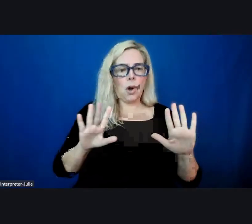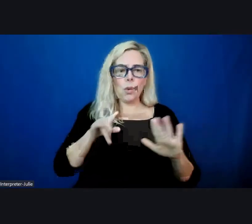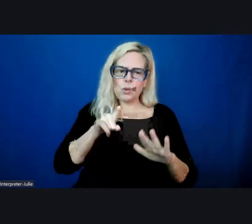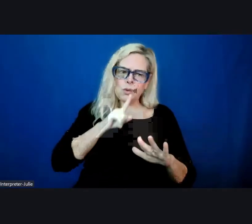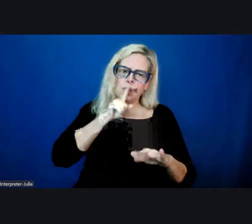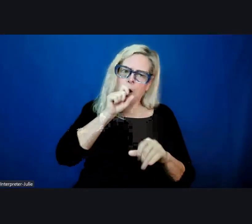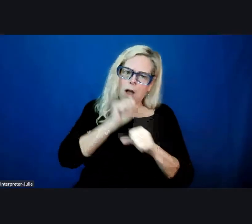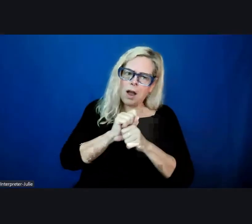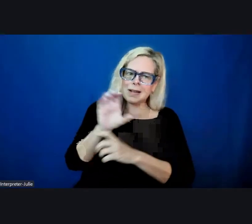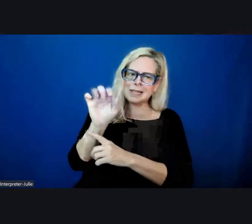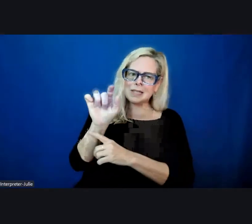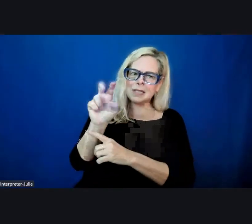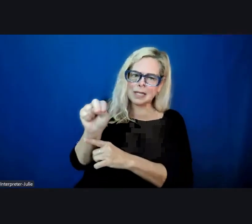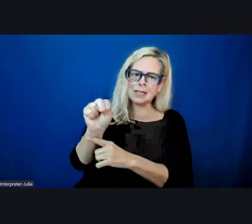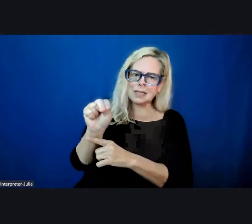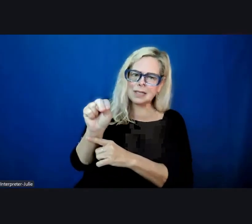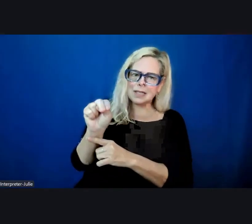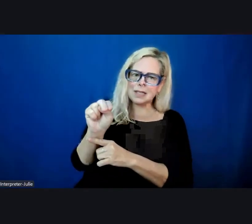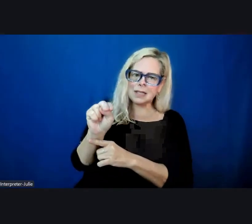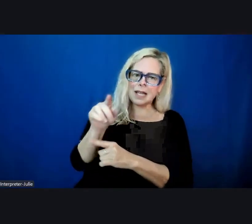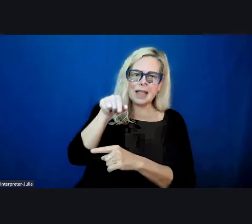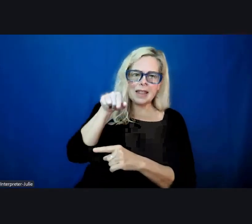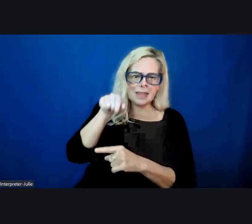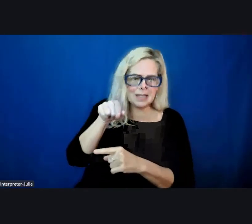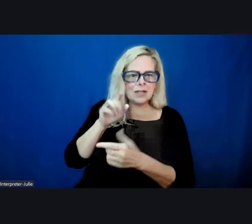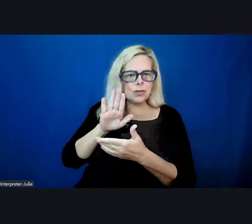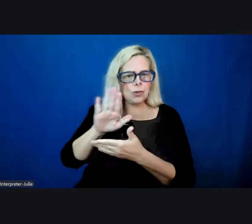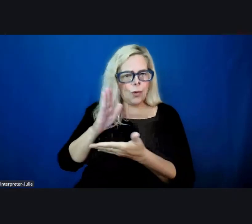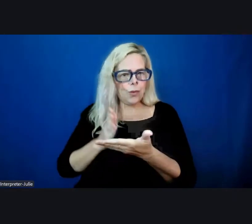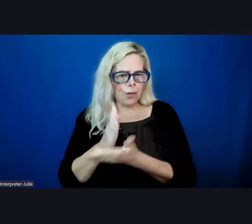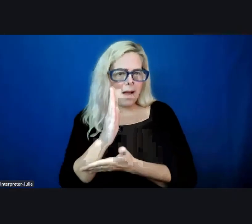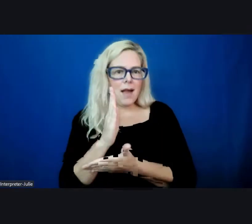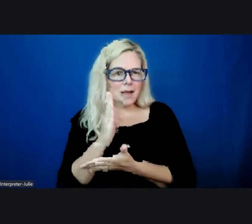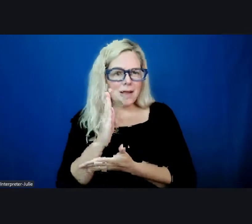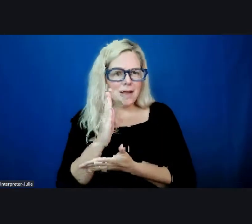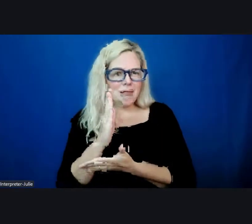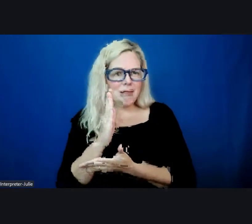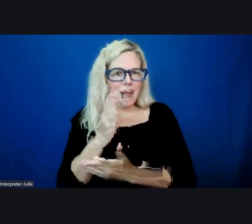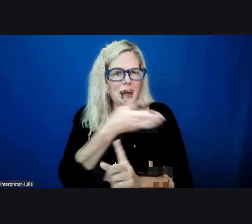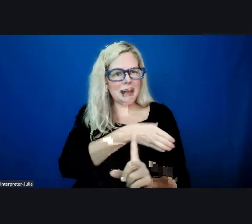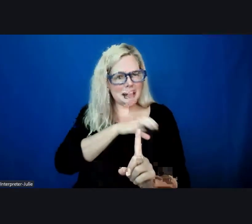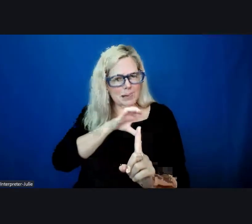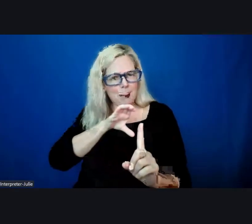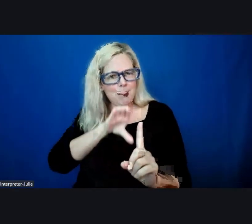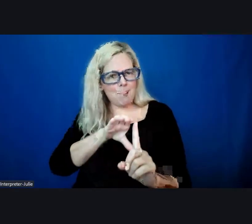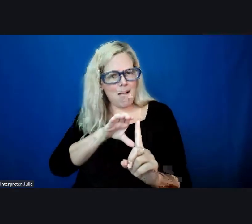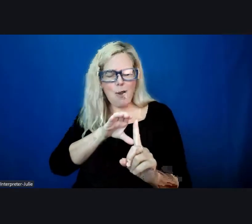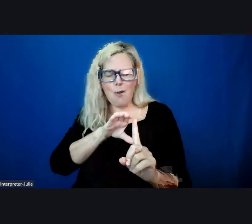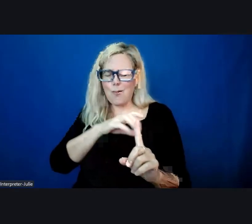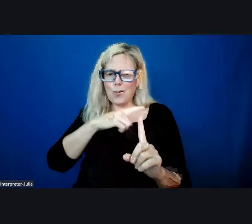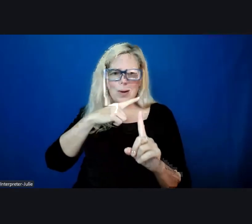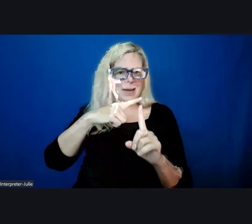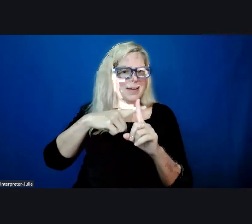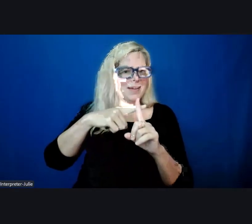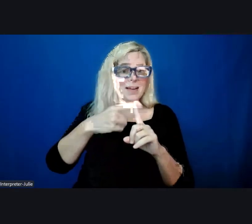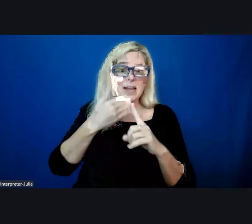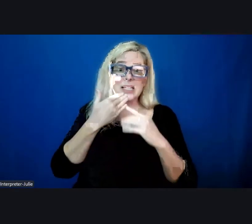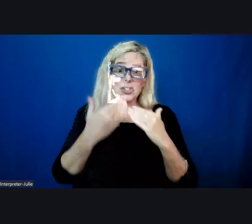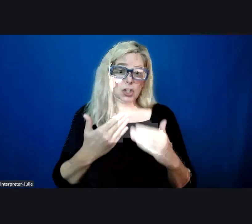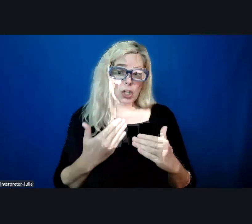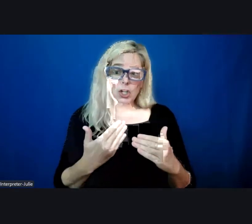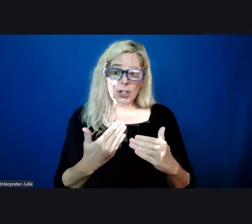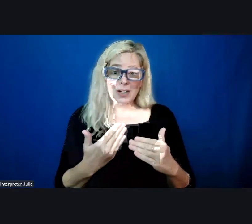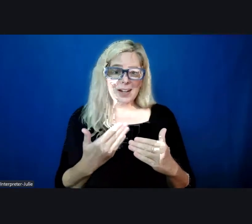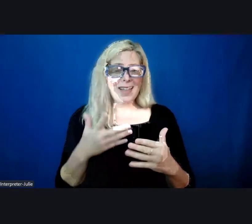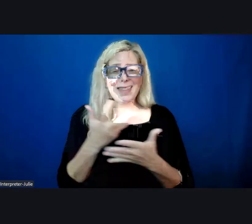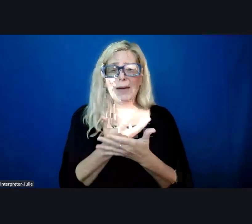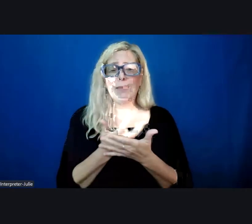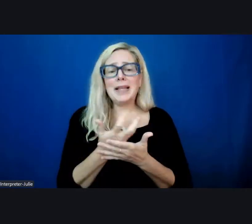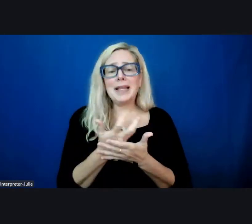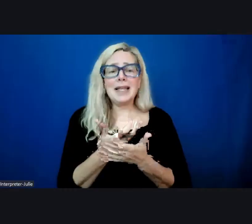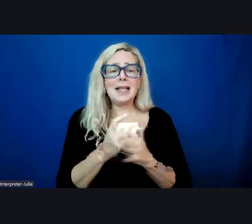rights. It's empowering and it's good. It's not you don't that pleading voice that I often hear